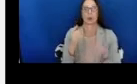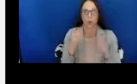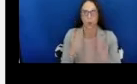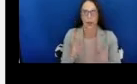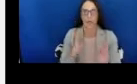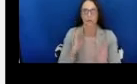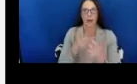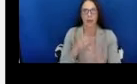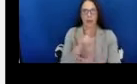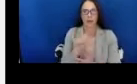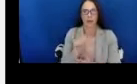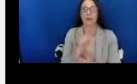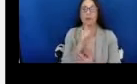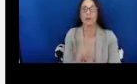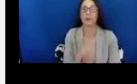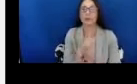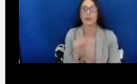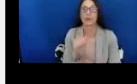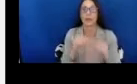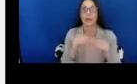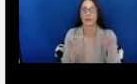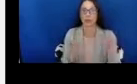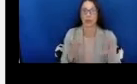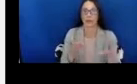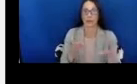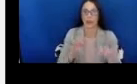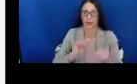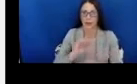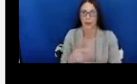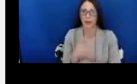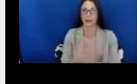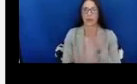15:48:01 True Disability Justice can only be found through the full inclusion of the